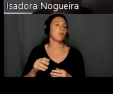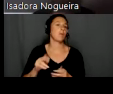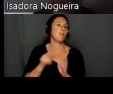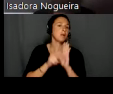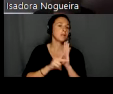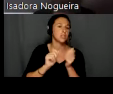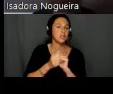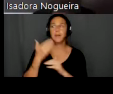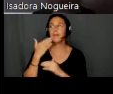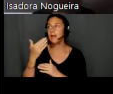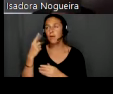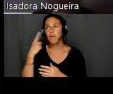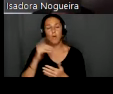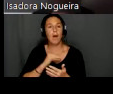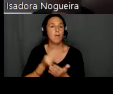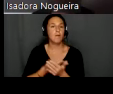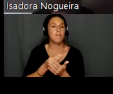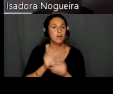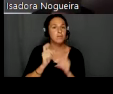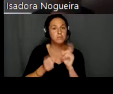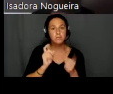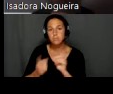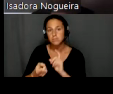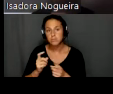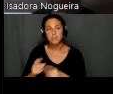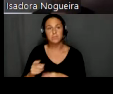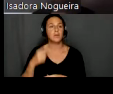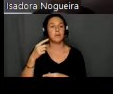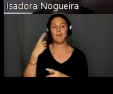supporting our technical role in this work and CDPH for covering the costs